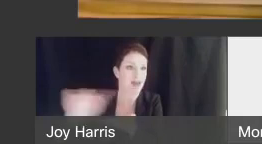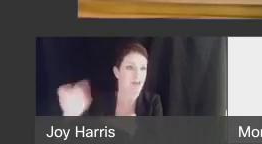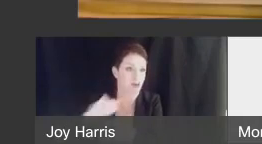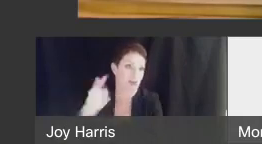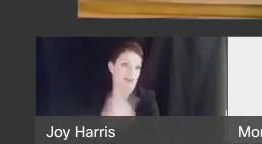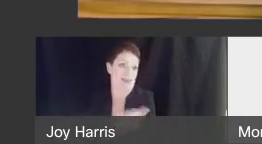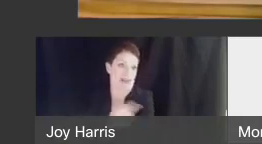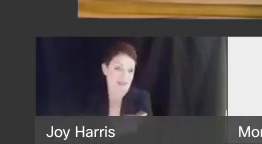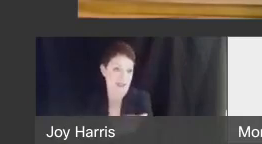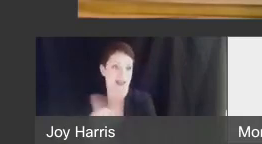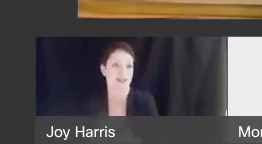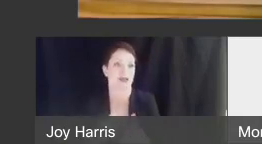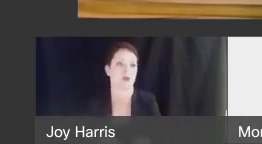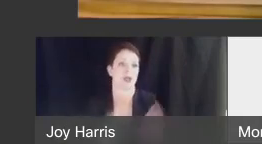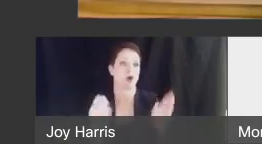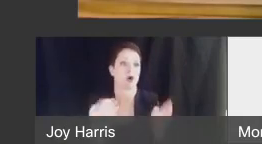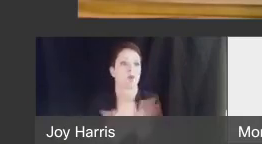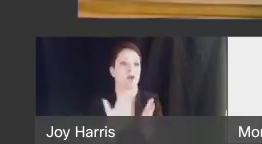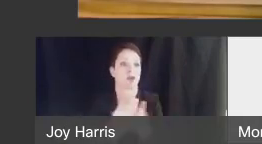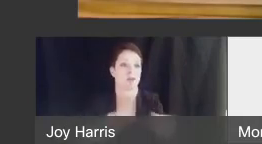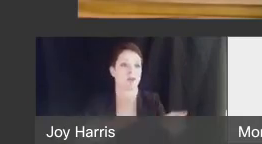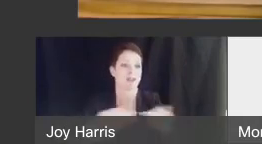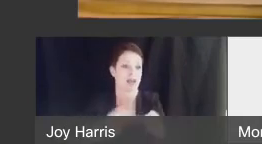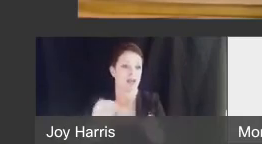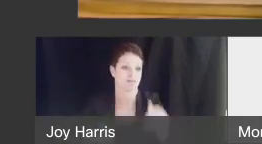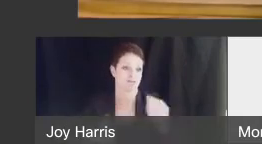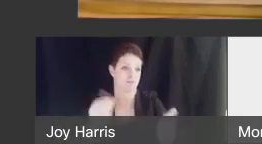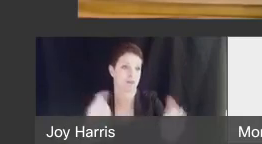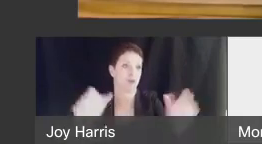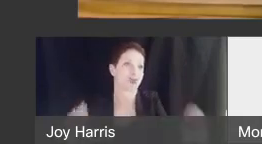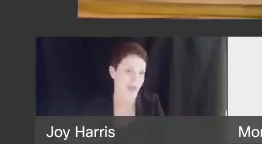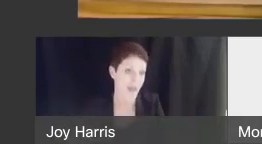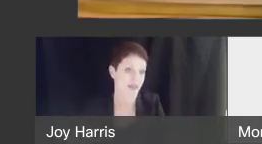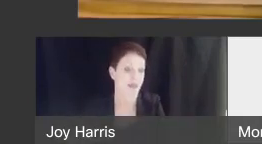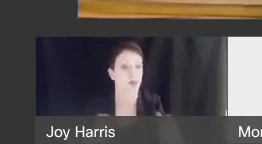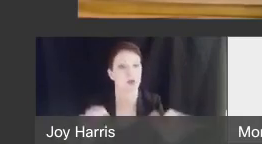could open up another site that we hope would also do, you know, at least a thousand people a day.